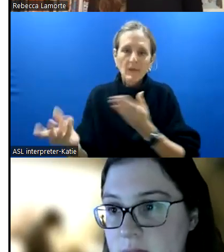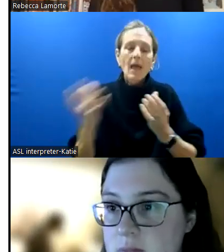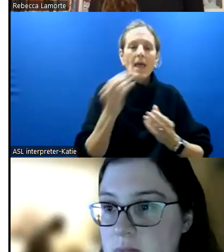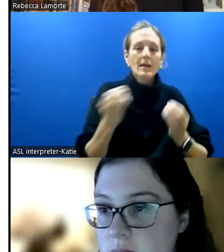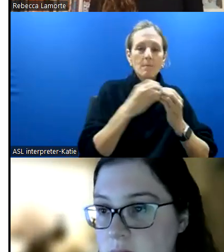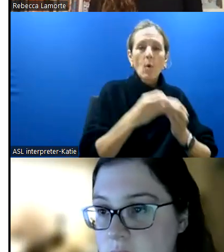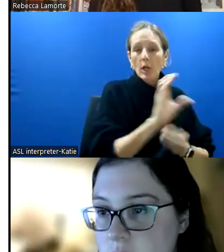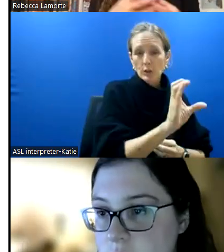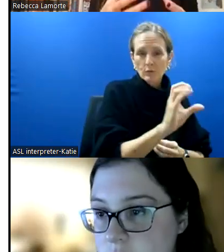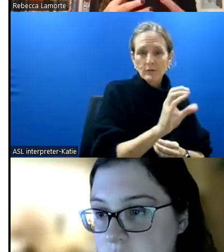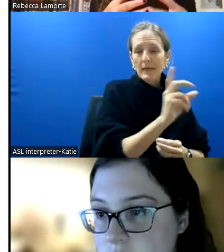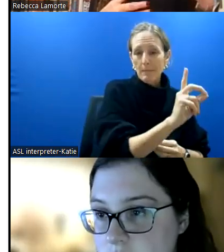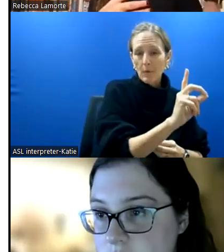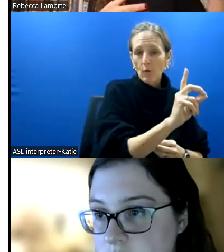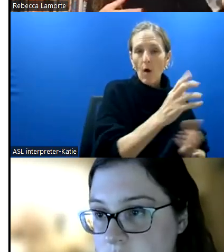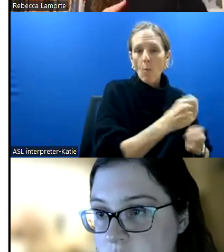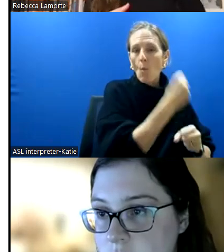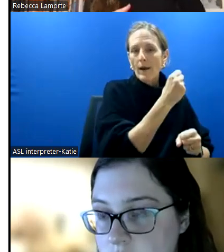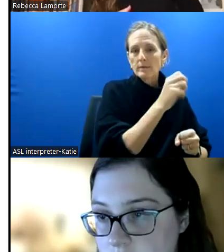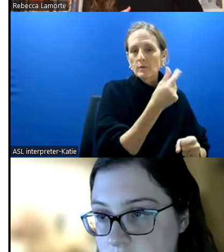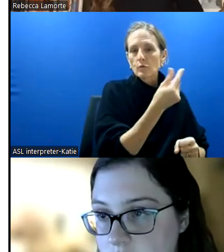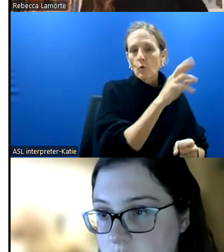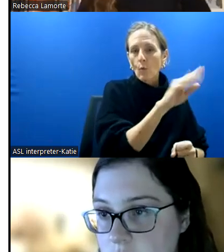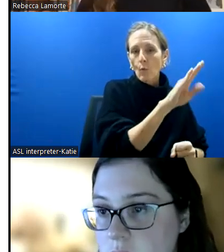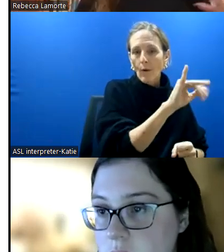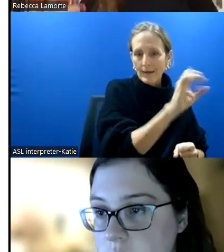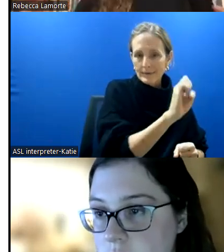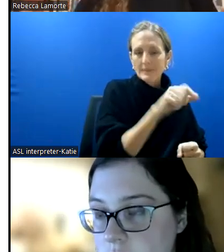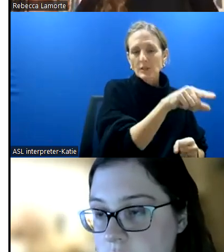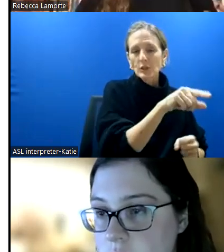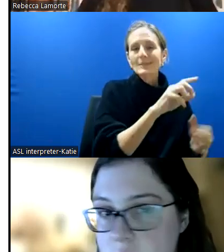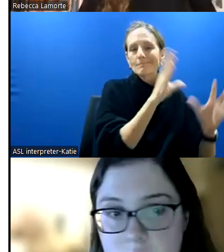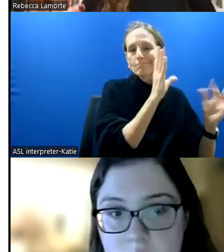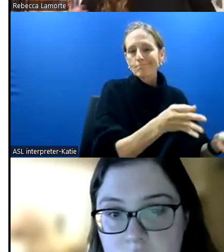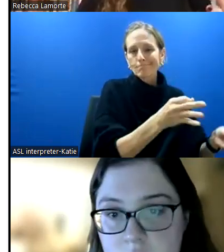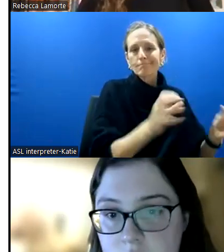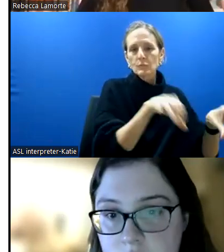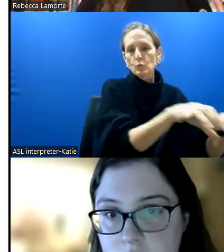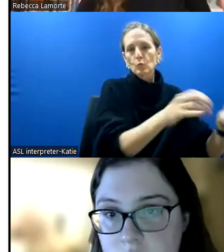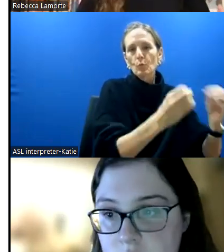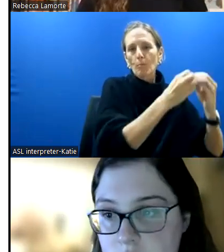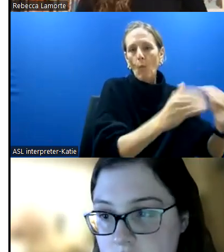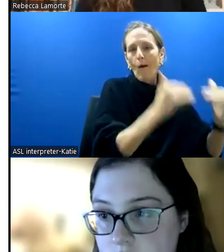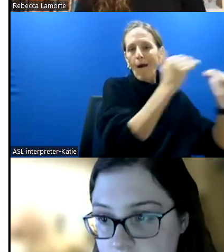She also, Yuh-Line chose to run for higher office, and so that changed the political paradigm in her neighborhood too.